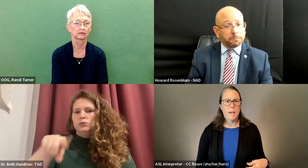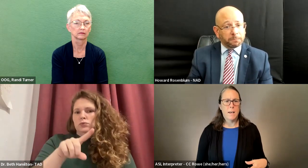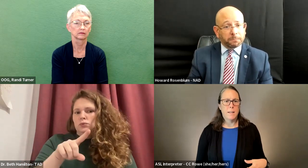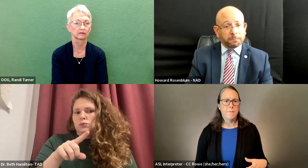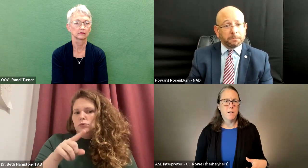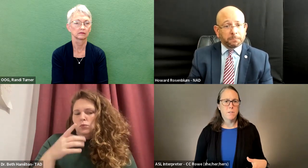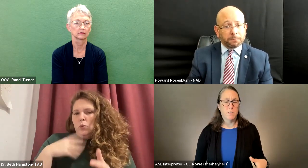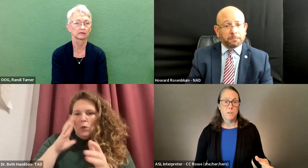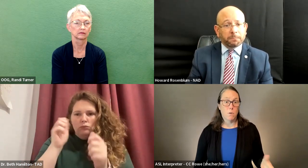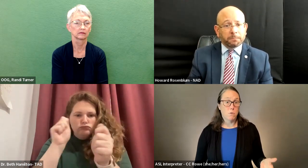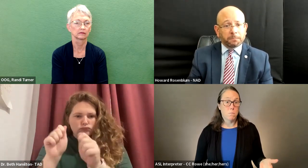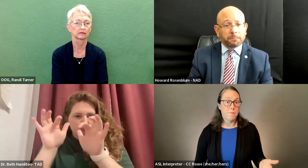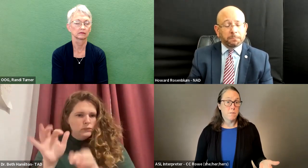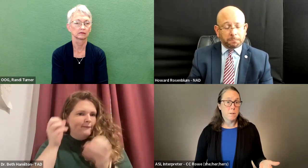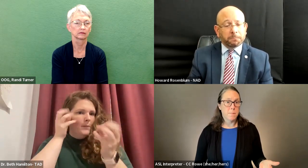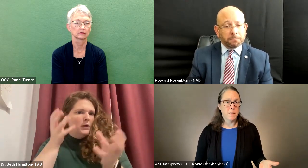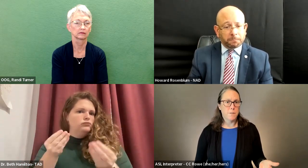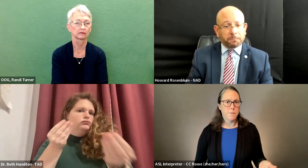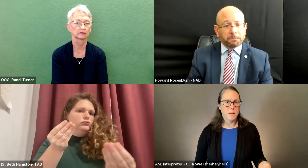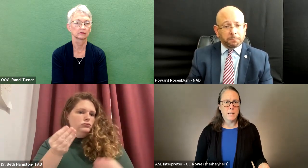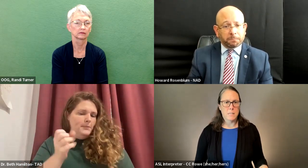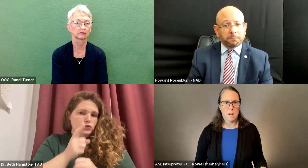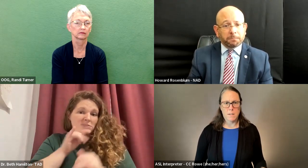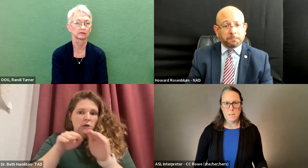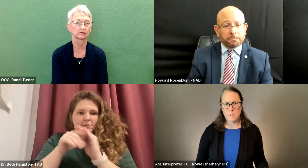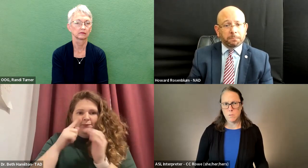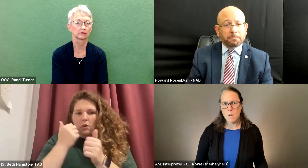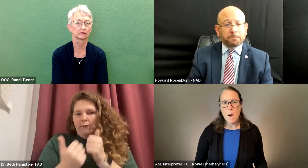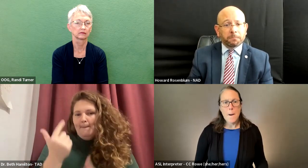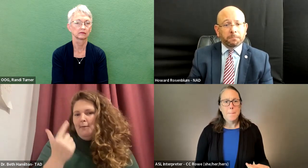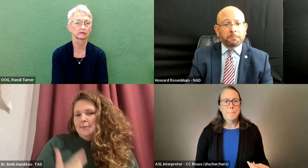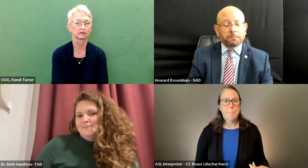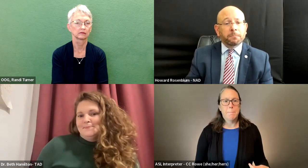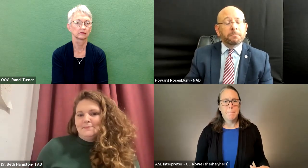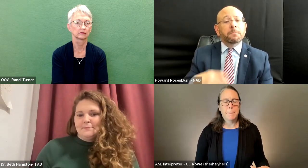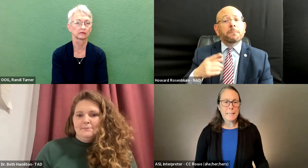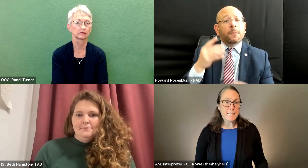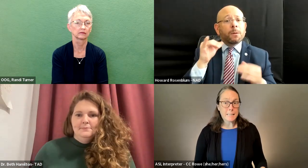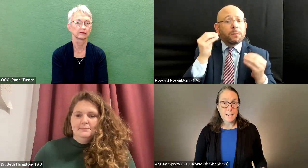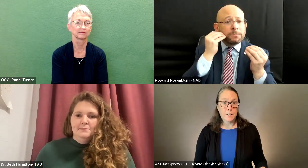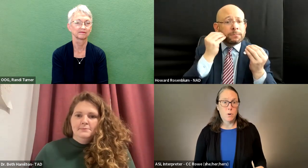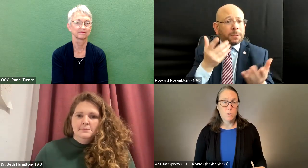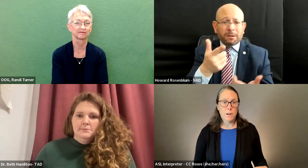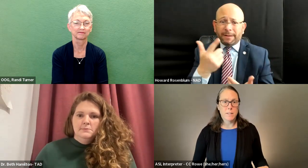communities. There's a lot more information on the website that you can go and look. I encourage you to look online. If there's